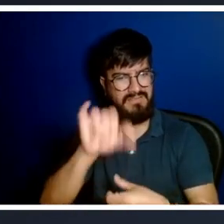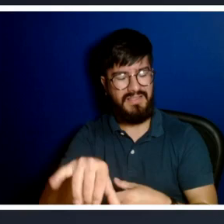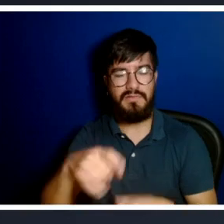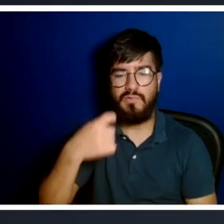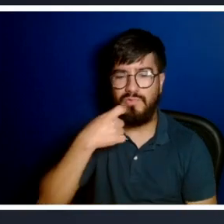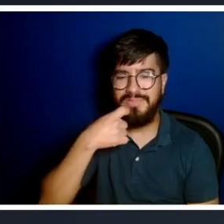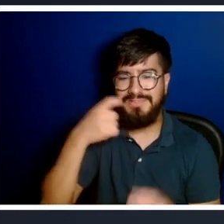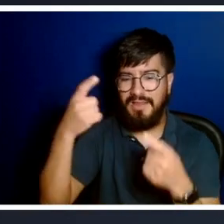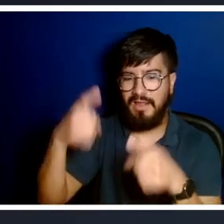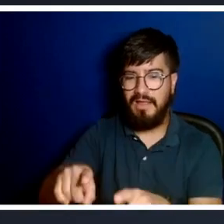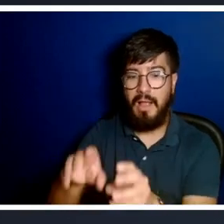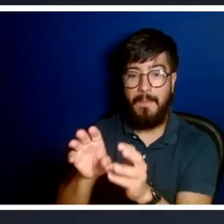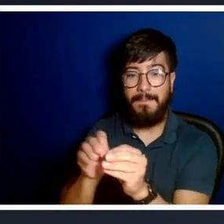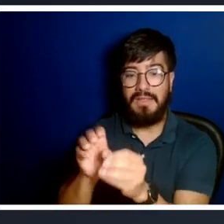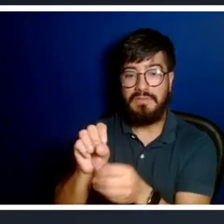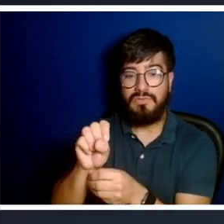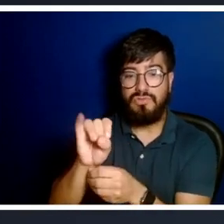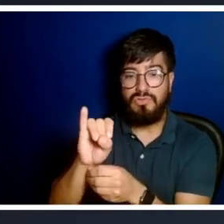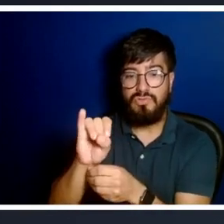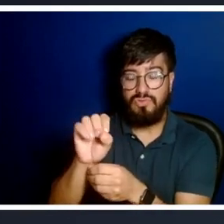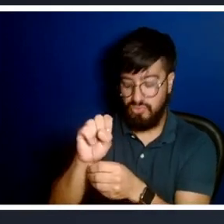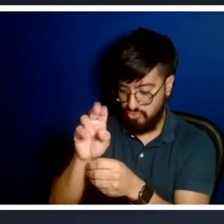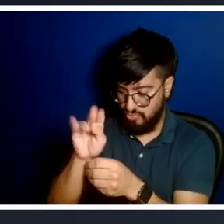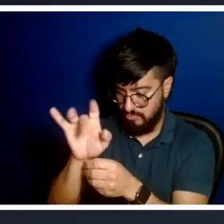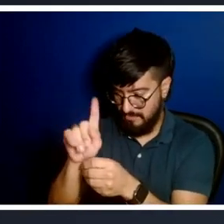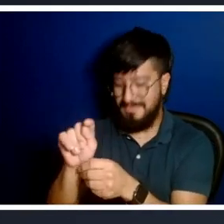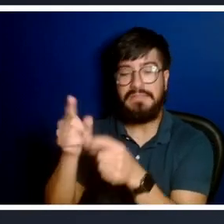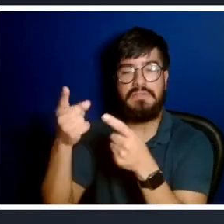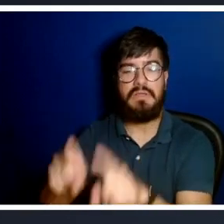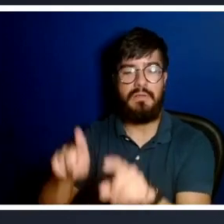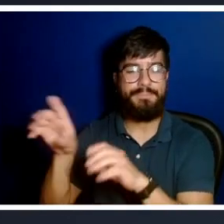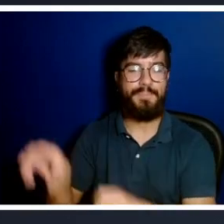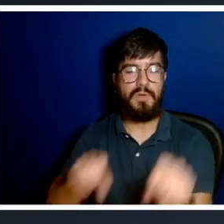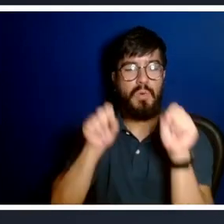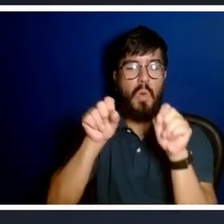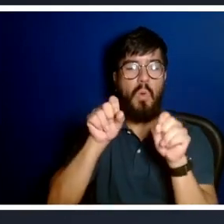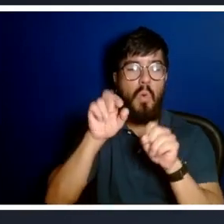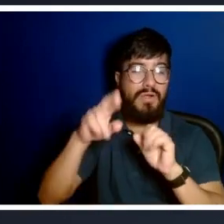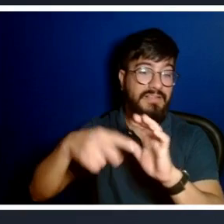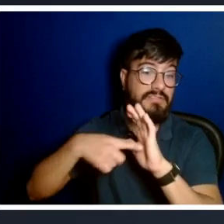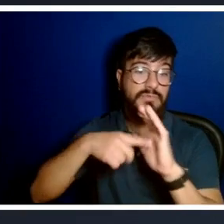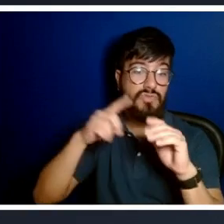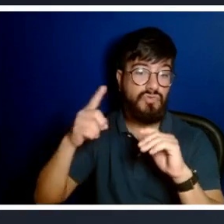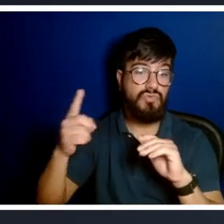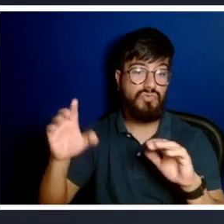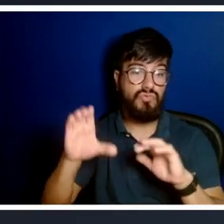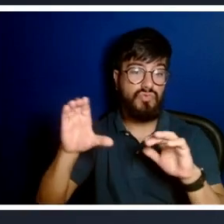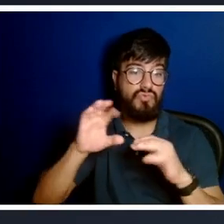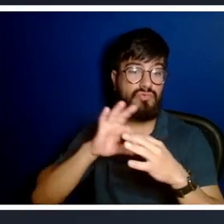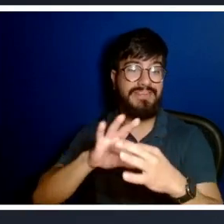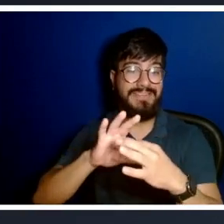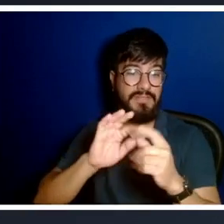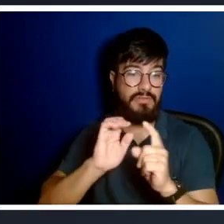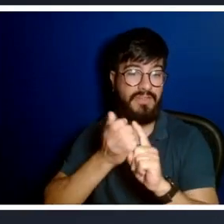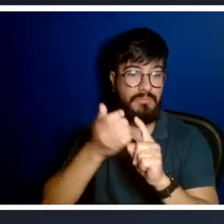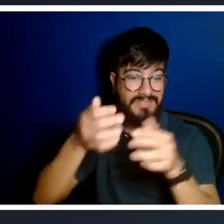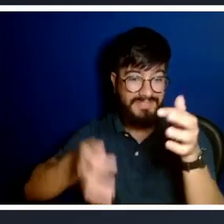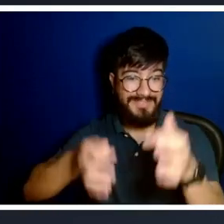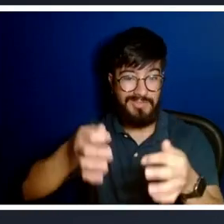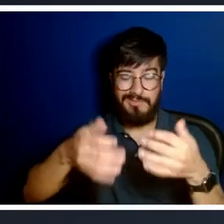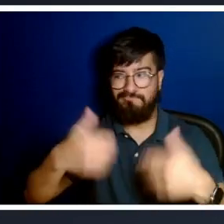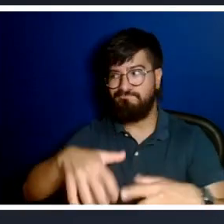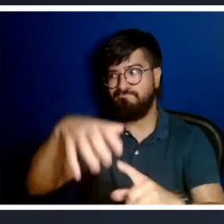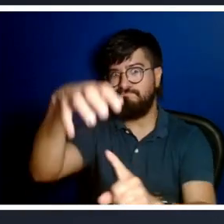the exhibitions that they do about environmental justice are excellent at bringing together